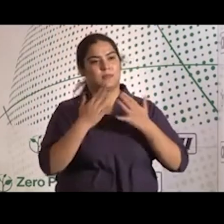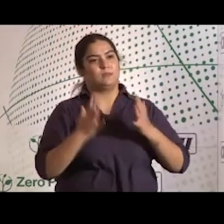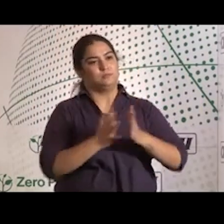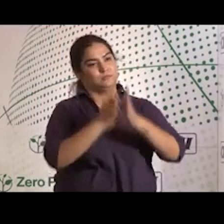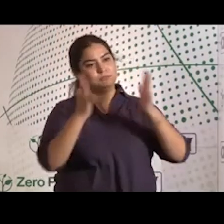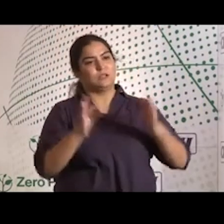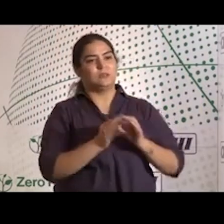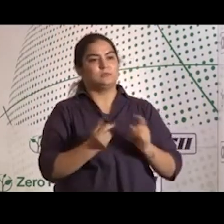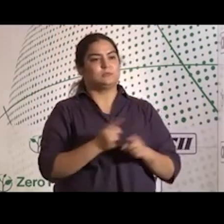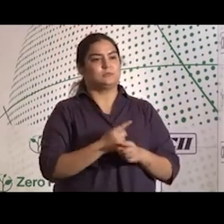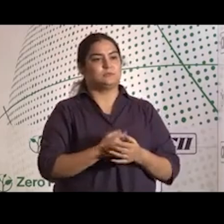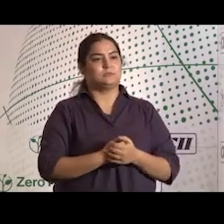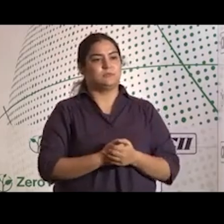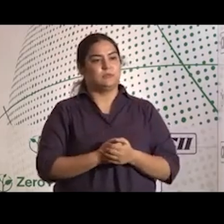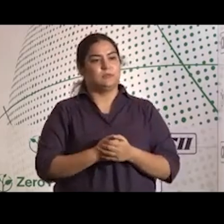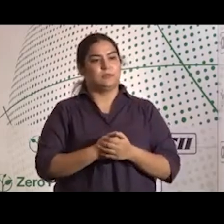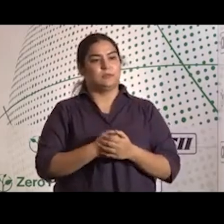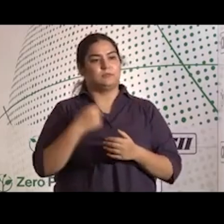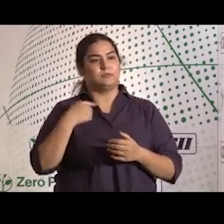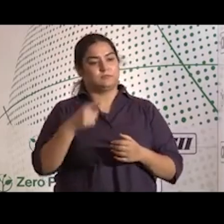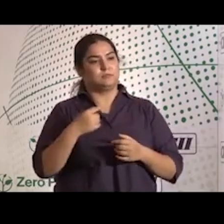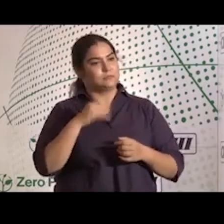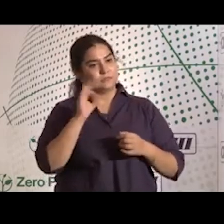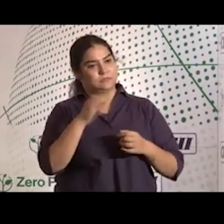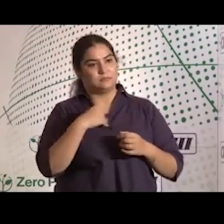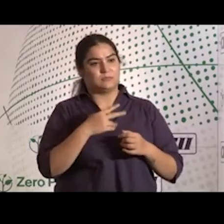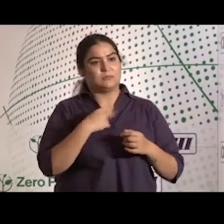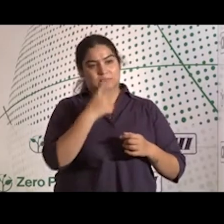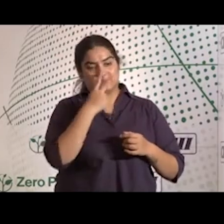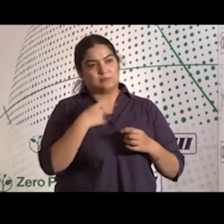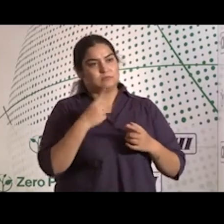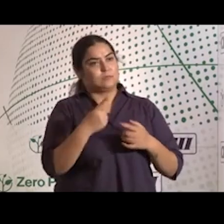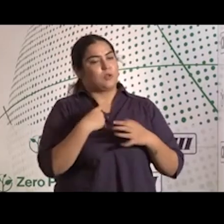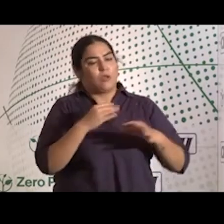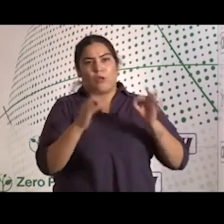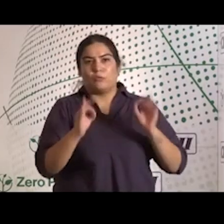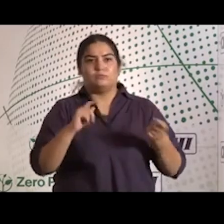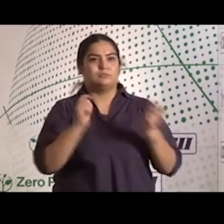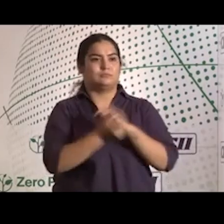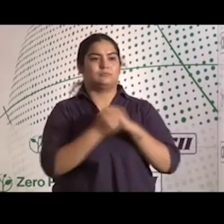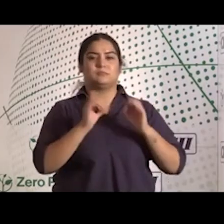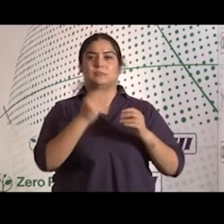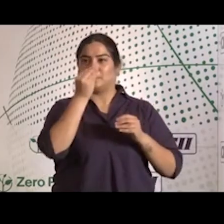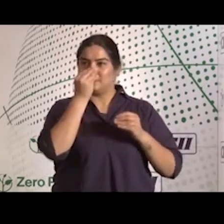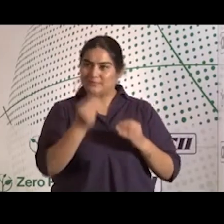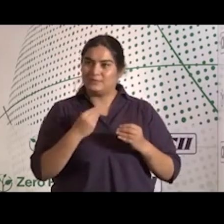Panelist It was a lovely discussion and very insightful. One request all of you to please.